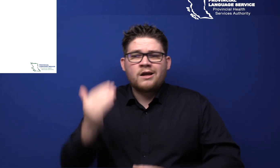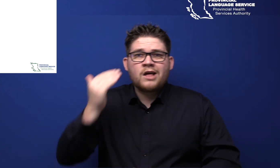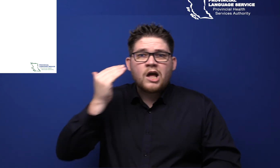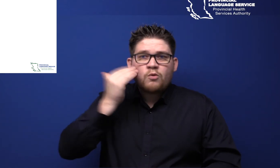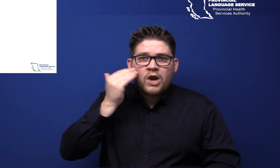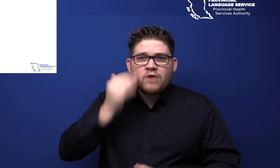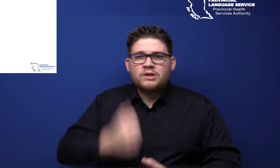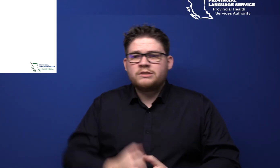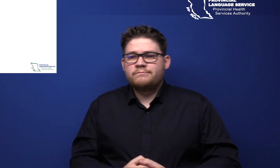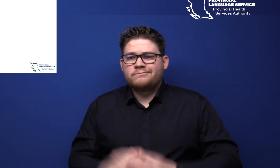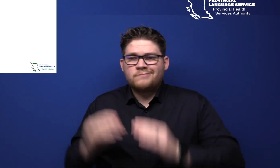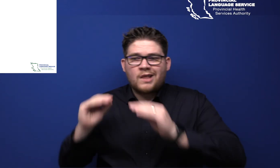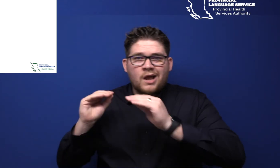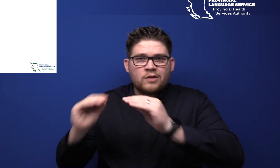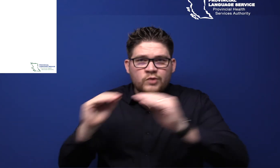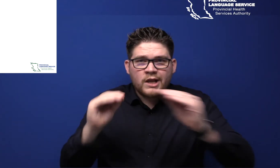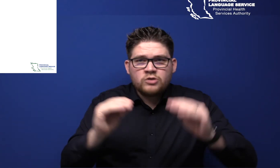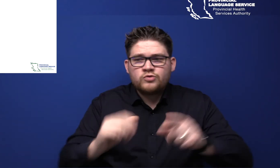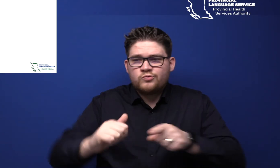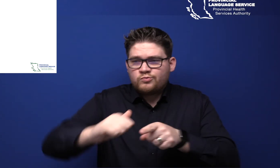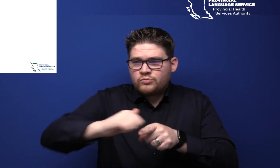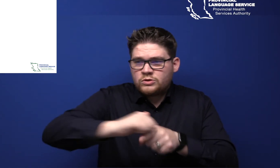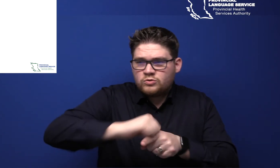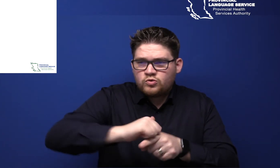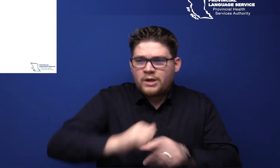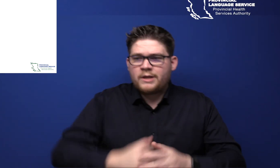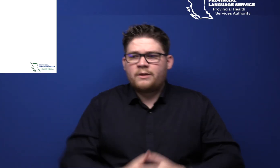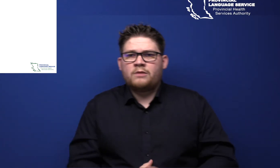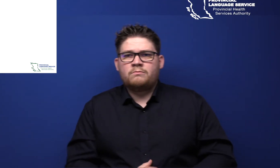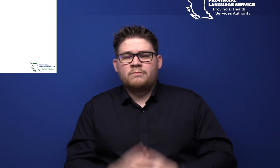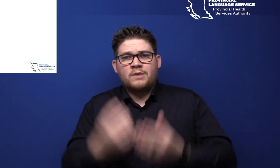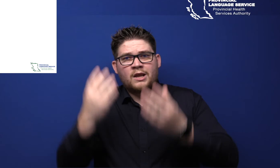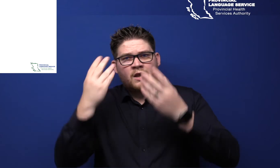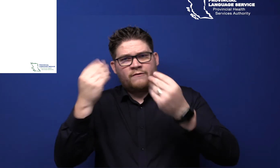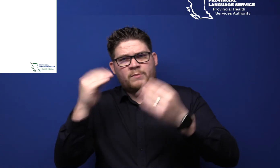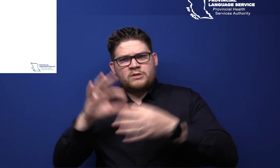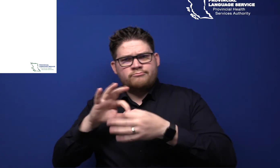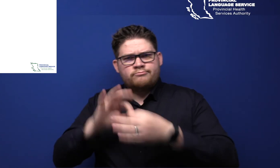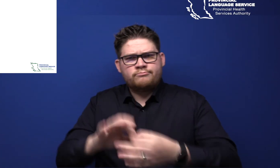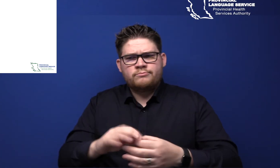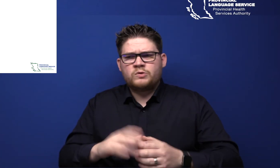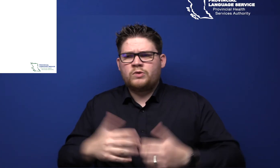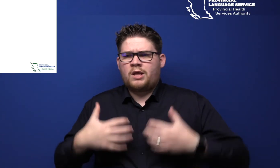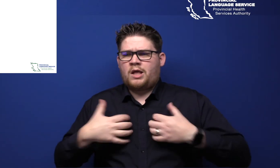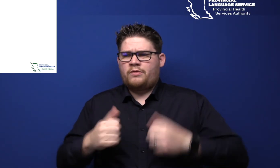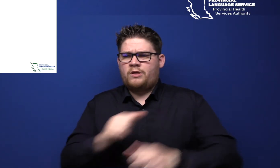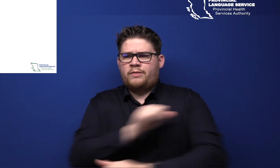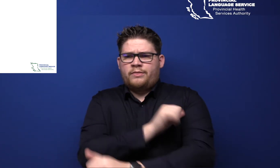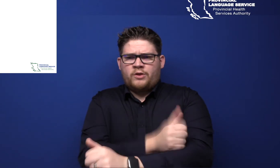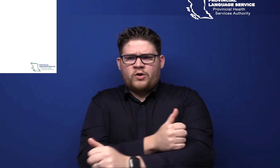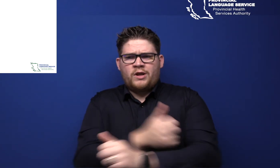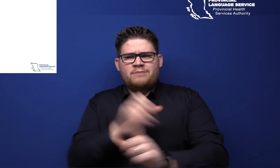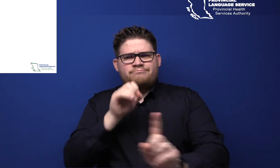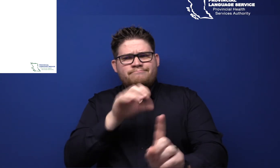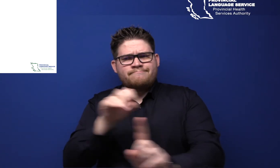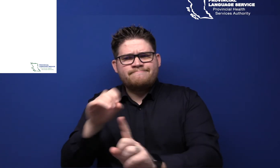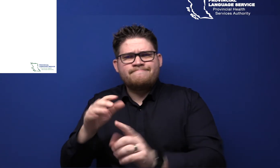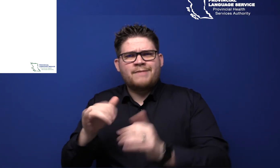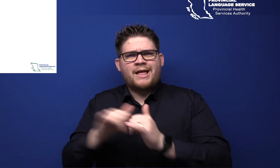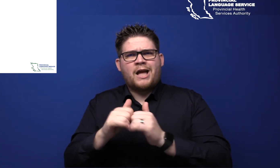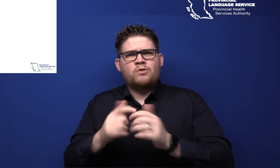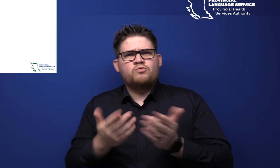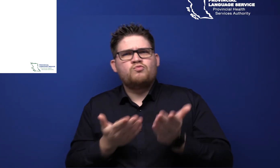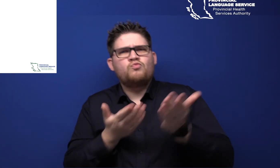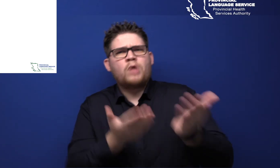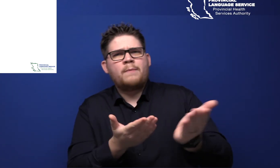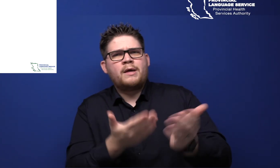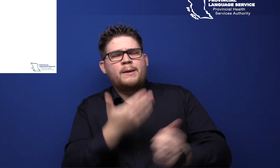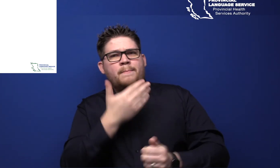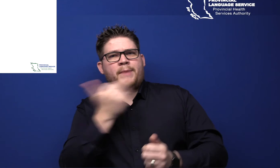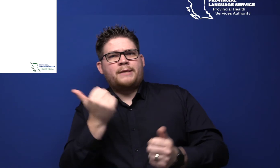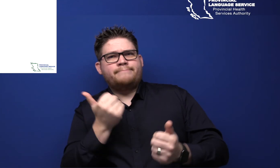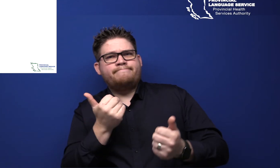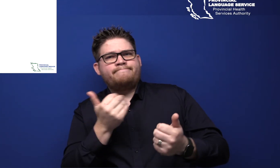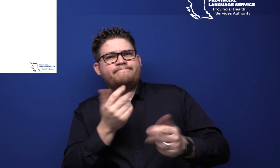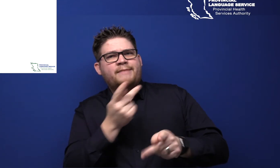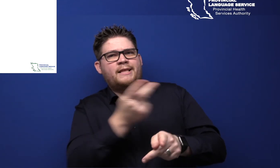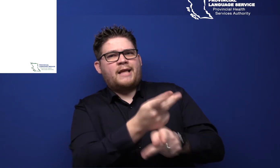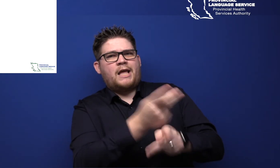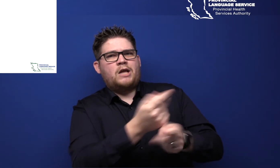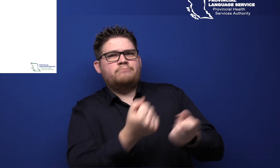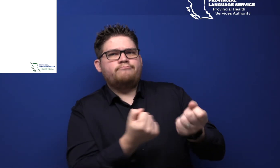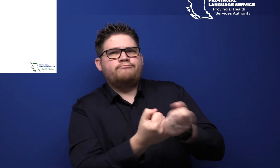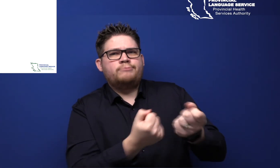PROVIDE AWARENESS, EDUCATION AND TRAINING AND INFORMATION RELATED TO THE HEALTH AUTHORITIES AROUND HOW TO BEST